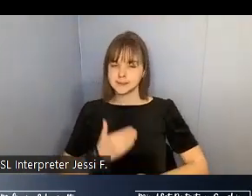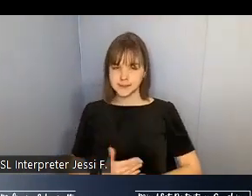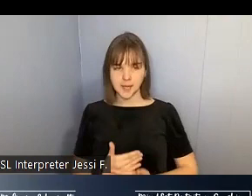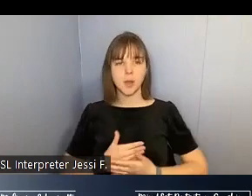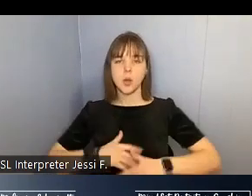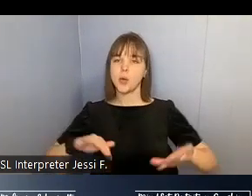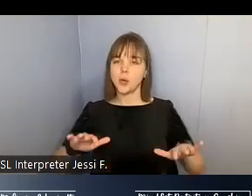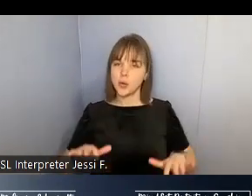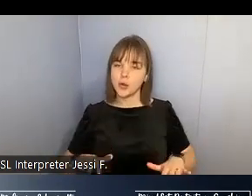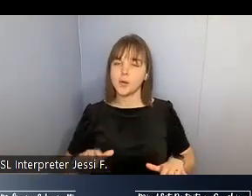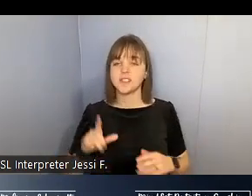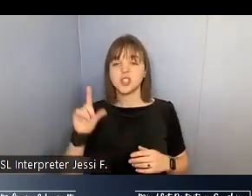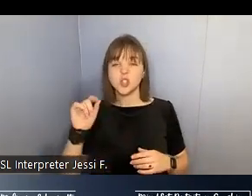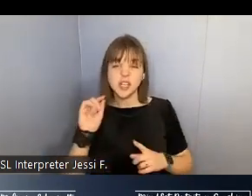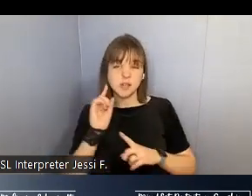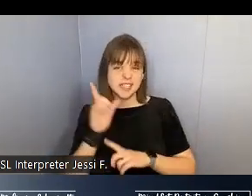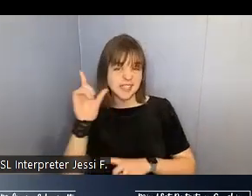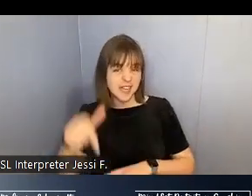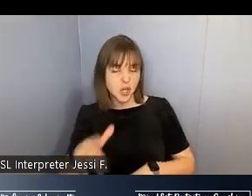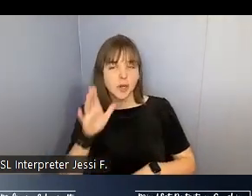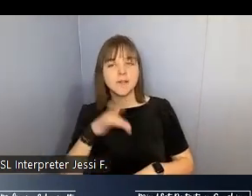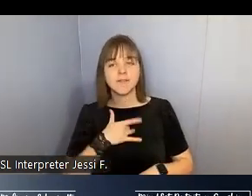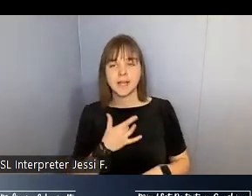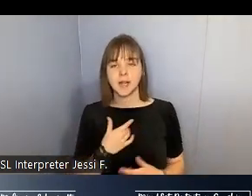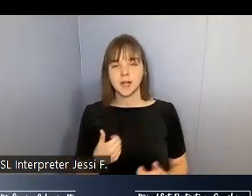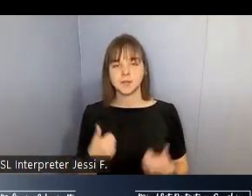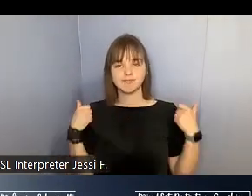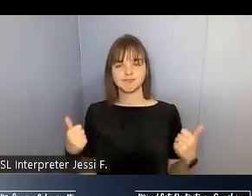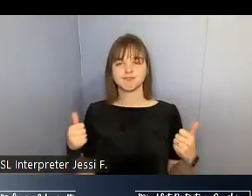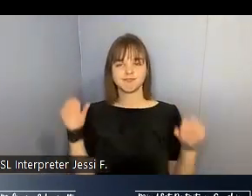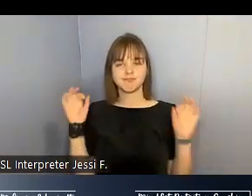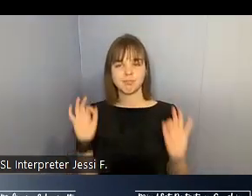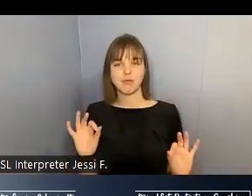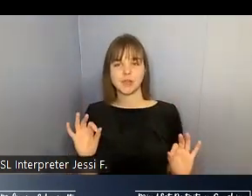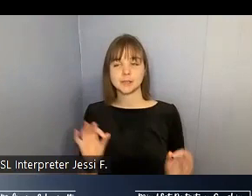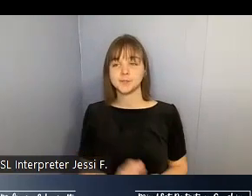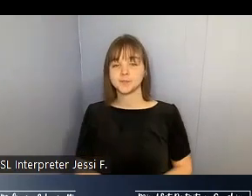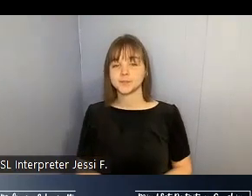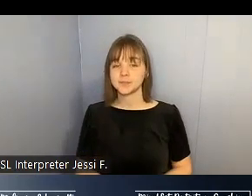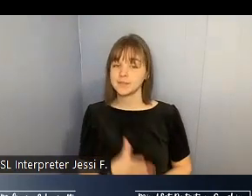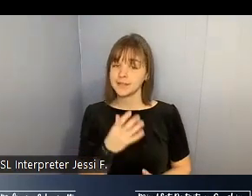You can tune into your hunger and fullness cues better. There's a lot of evidence that shows that helps stop a binge or an overeating episode